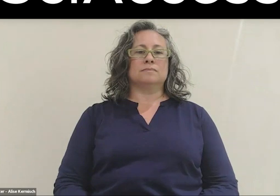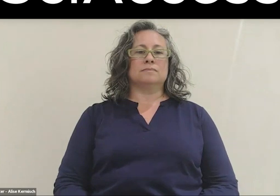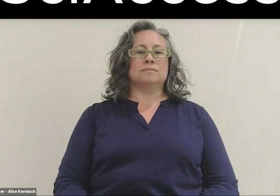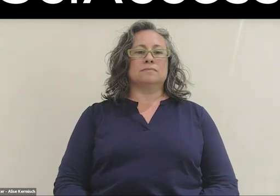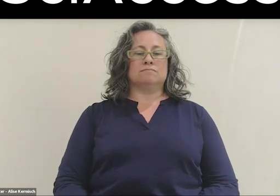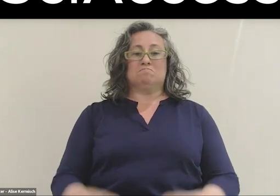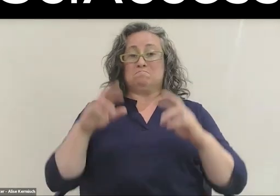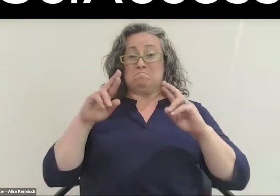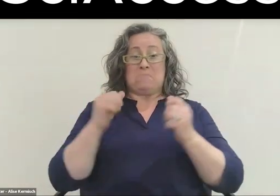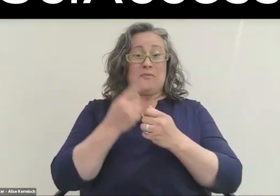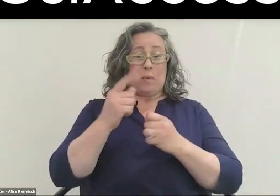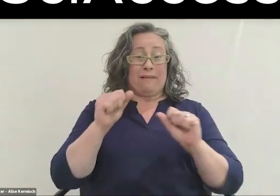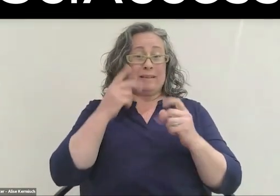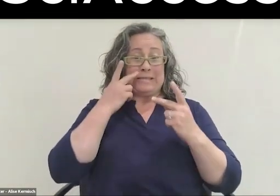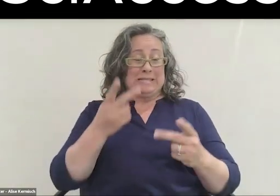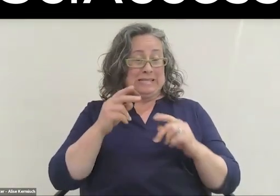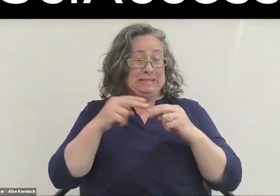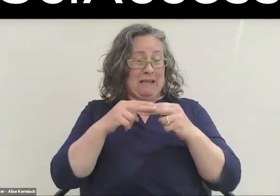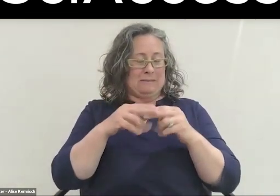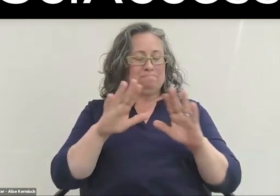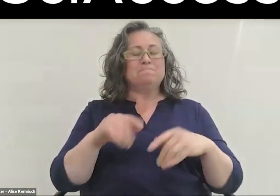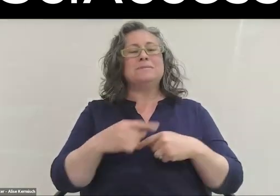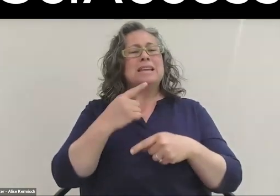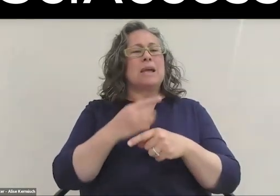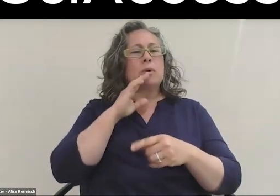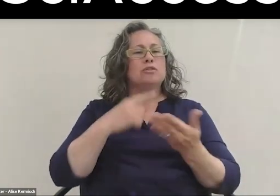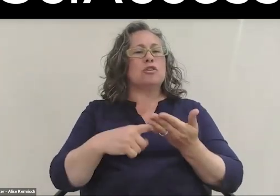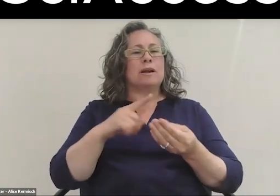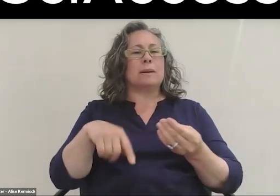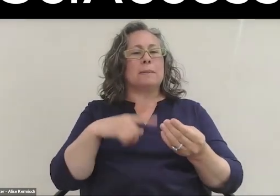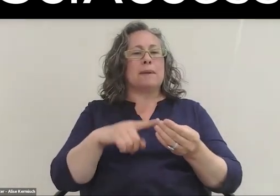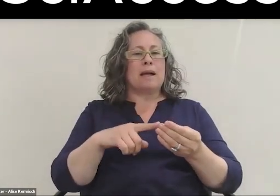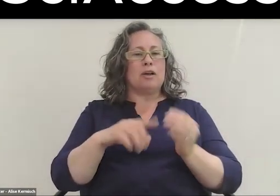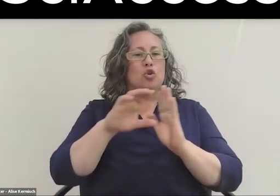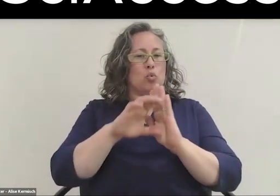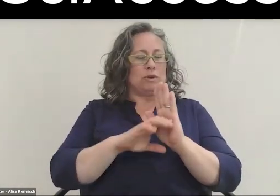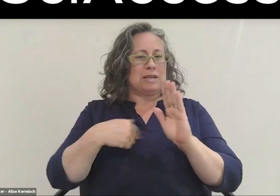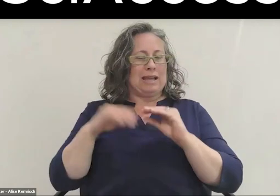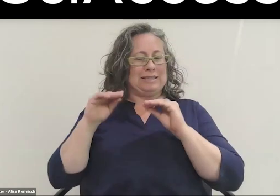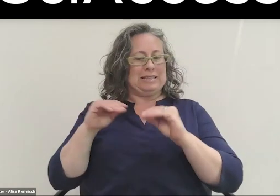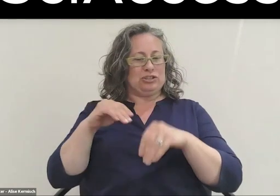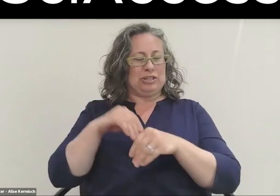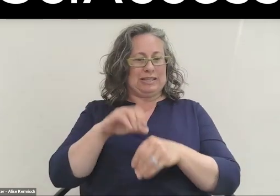Hope everybody can see my slides. Today, I'm going to talk about the course I teach at Stanford.